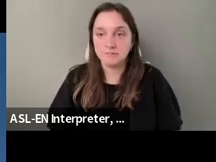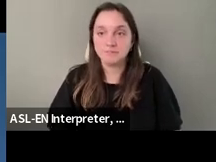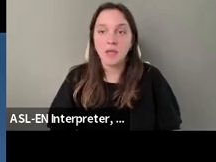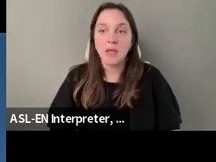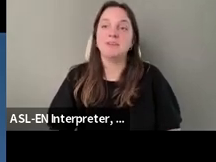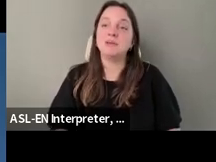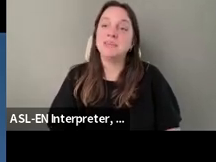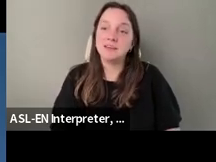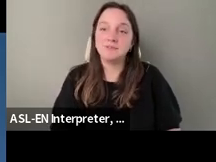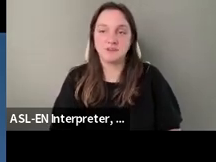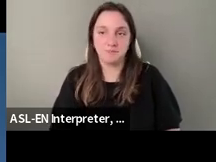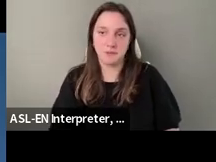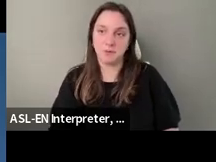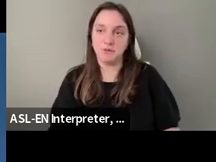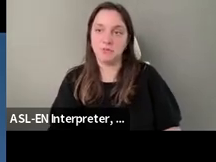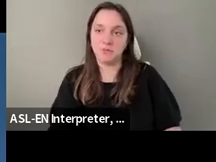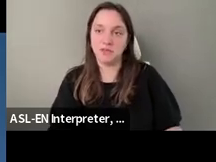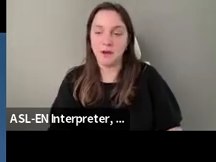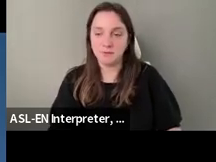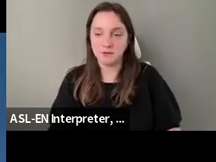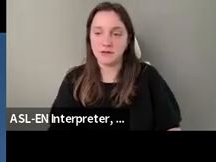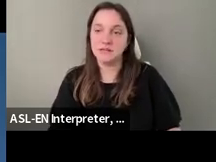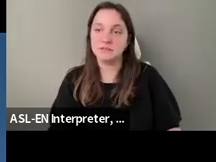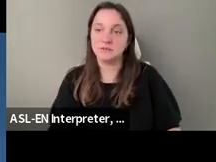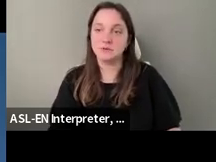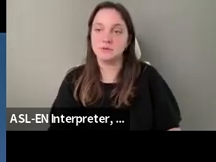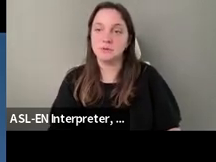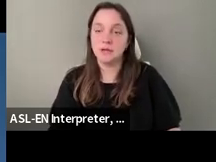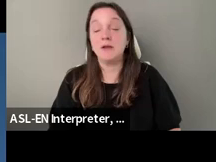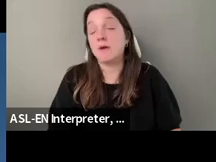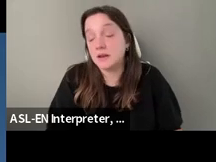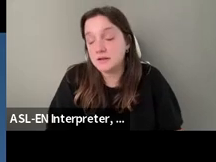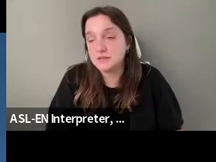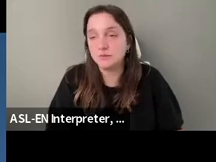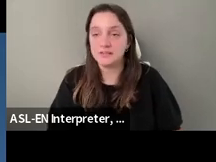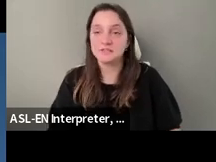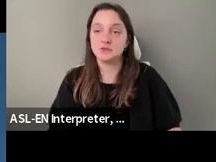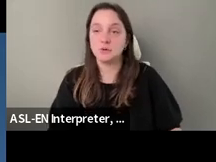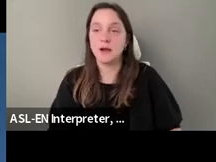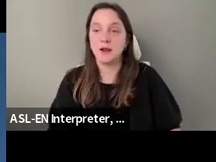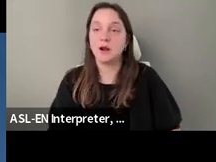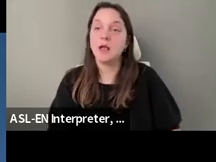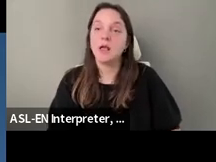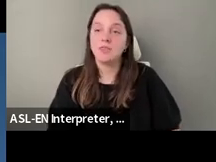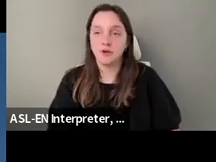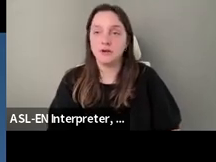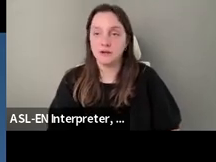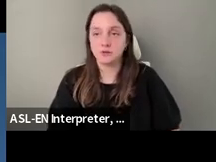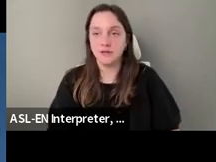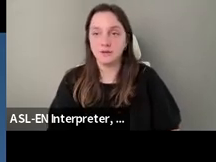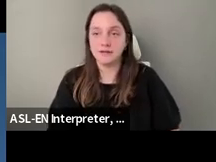deaf people the opportunity to and recognize their rights to acquire their natural language